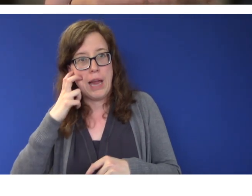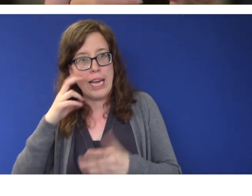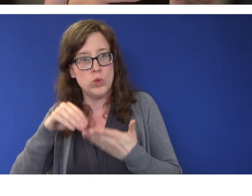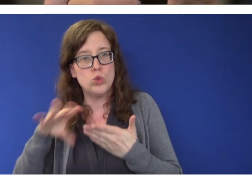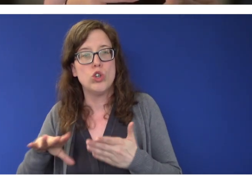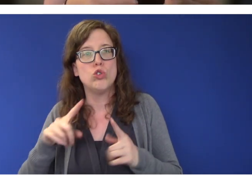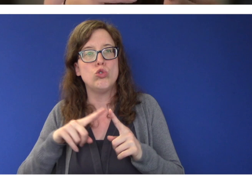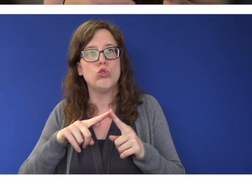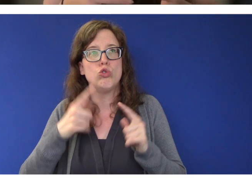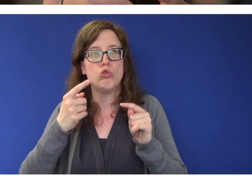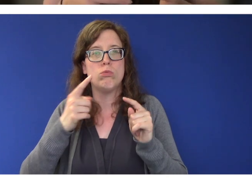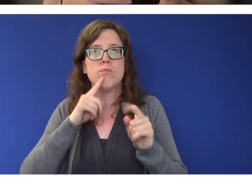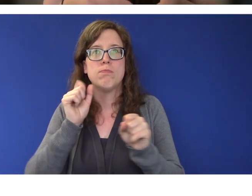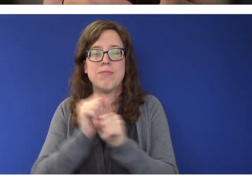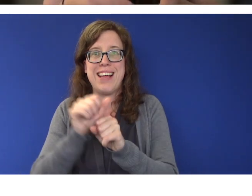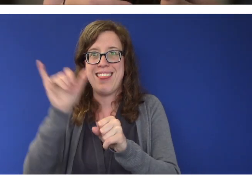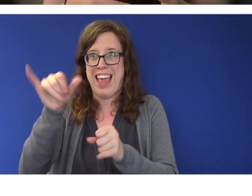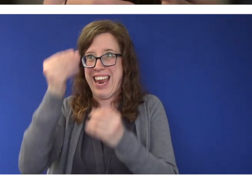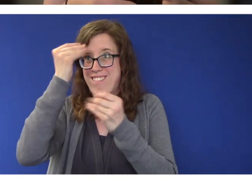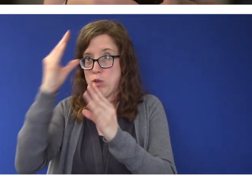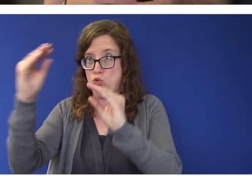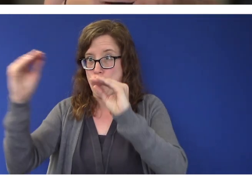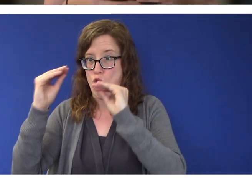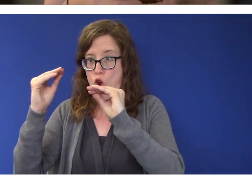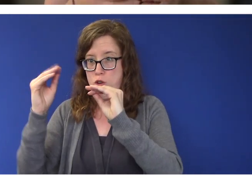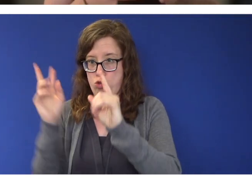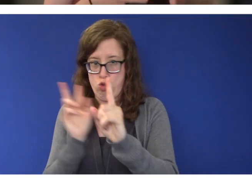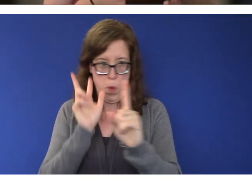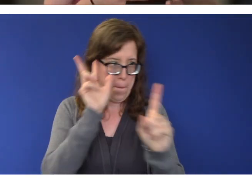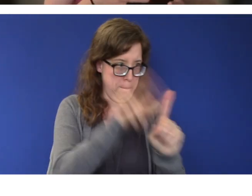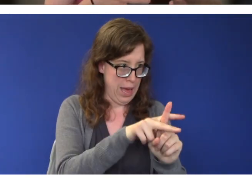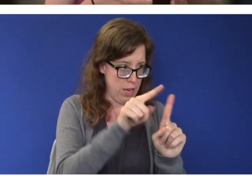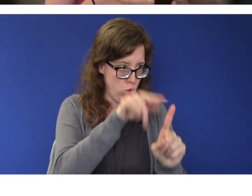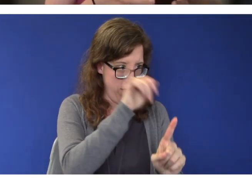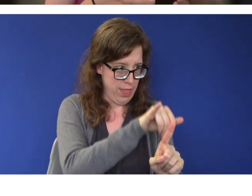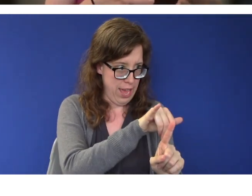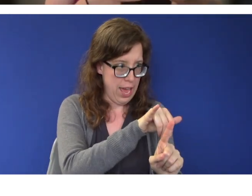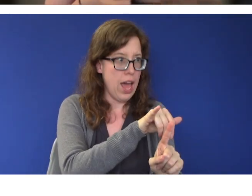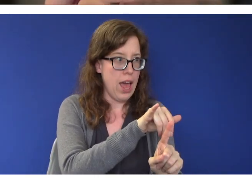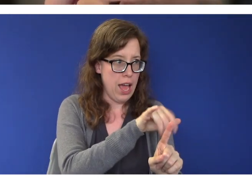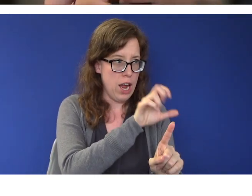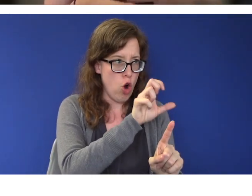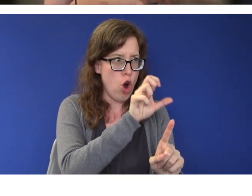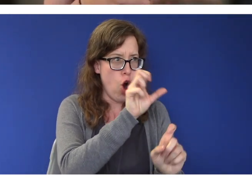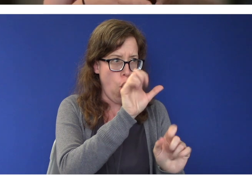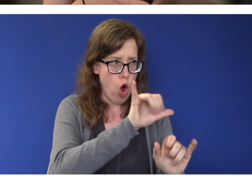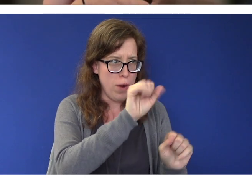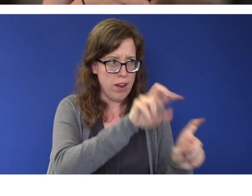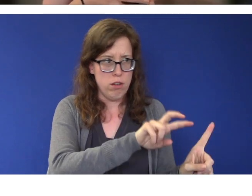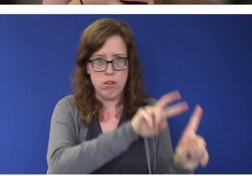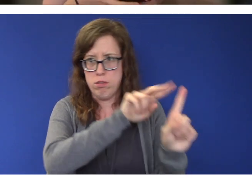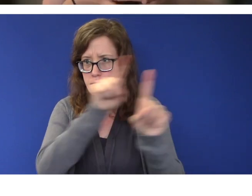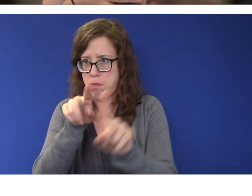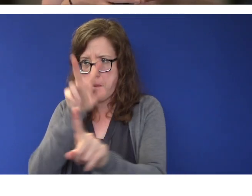generalize that information that's being taught from one situation to another. For example,